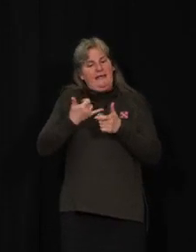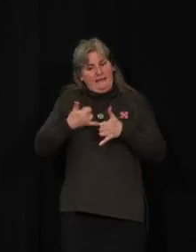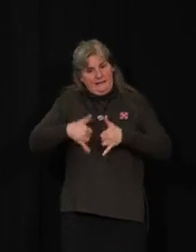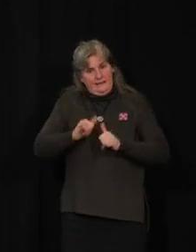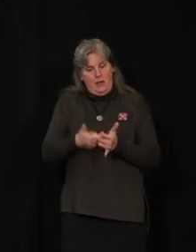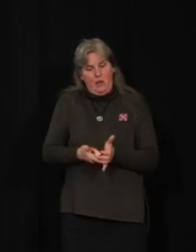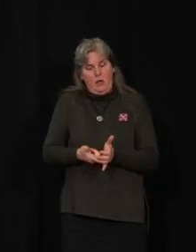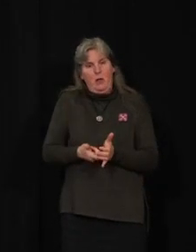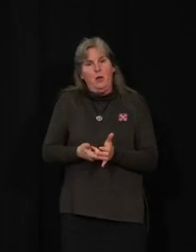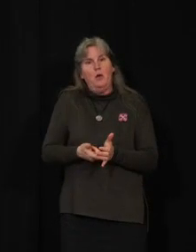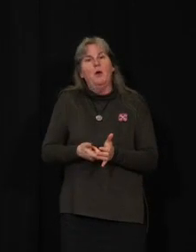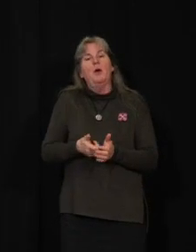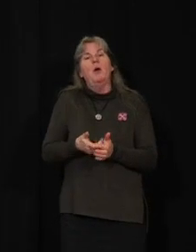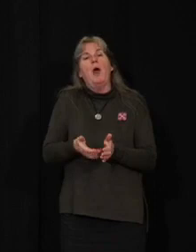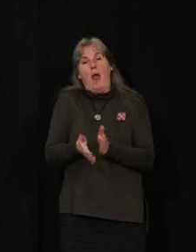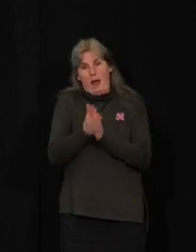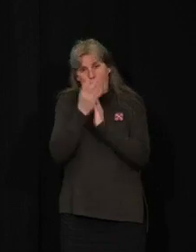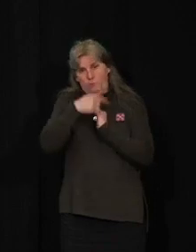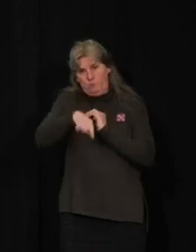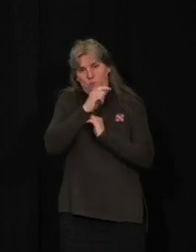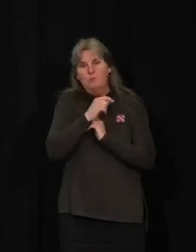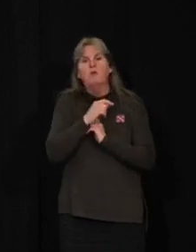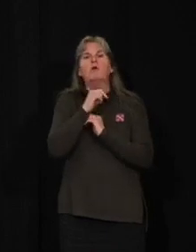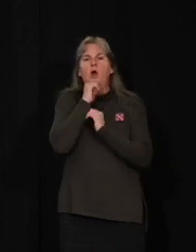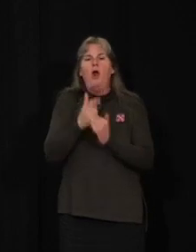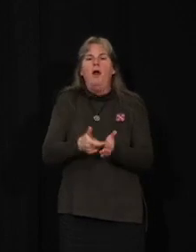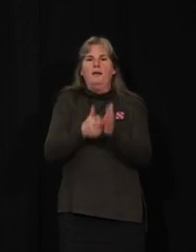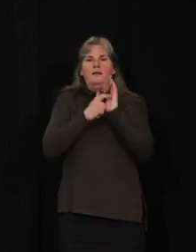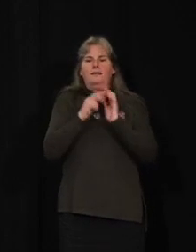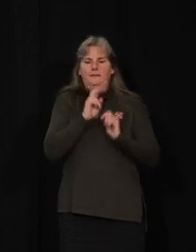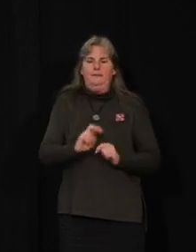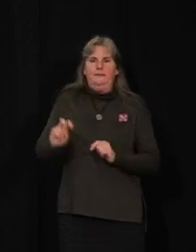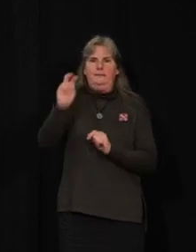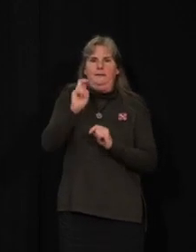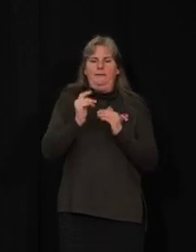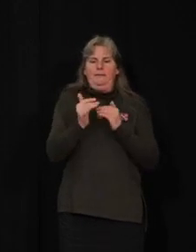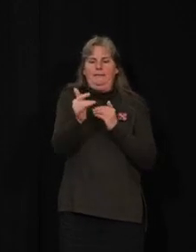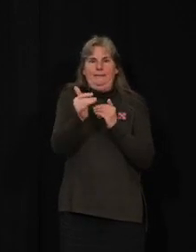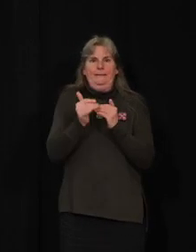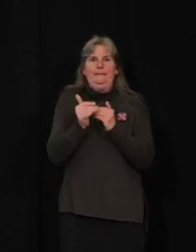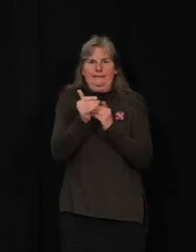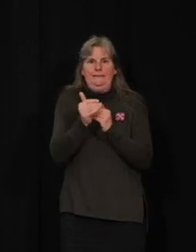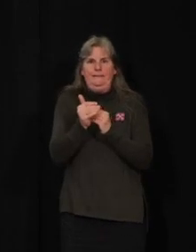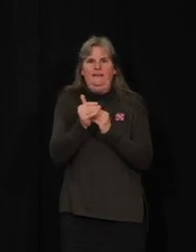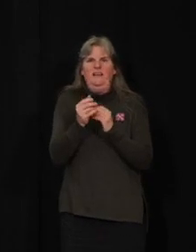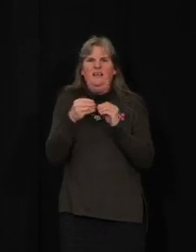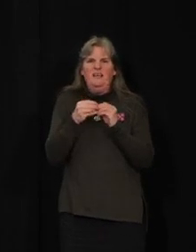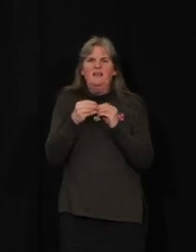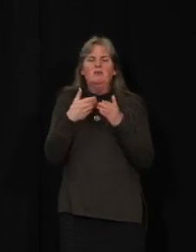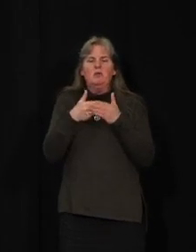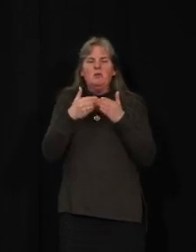communities. Over the coming weeks, in close communication with first nations